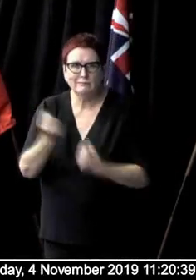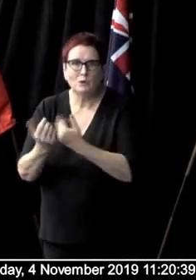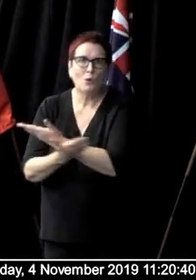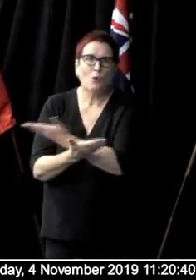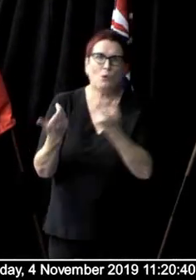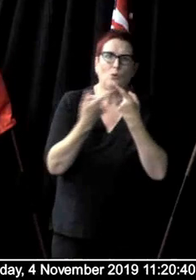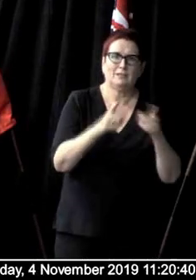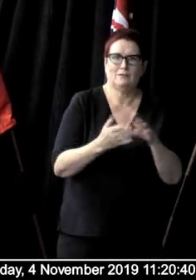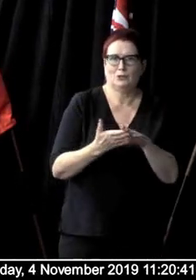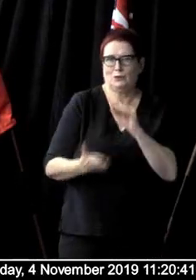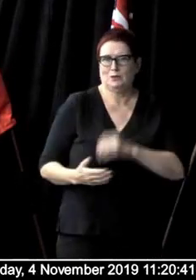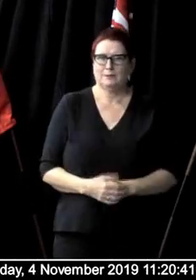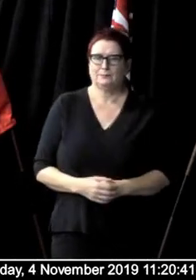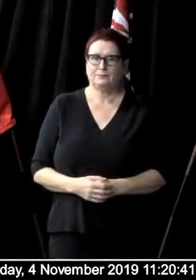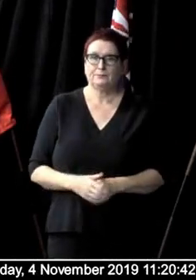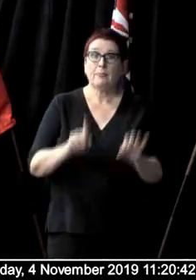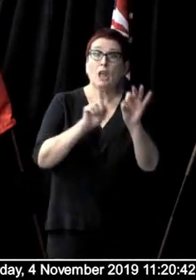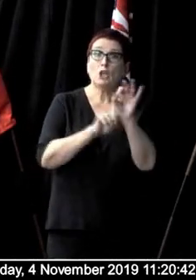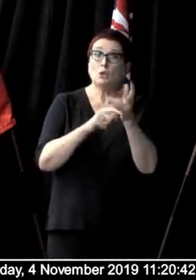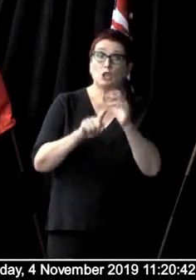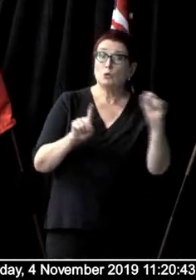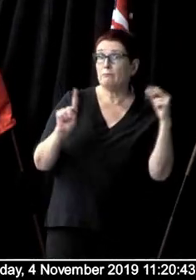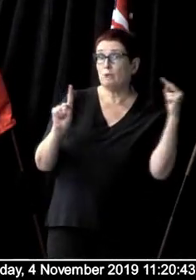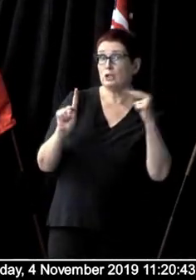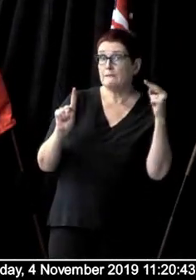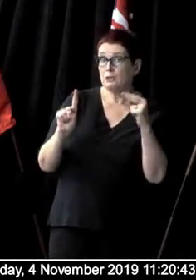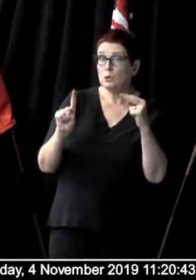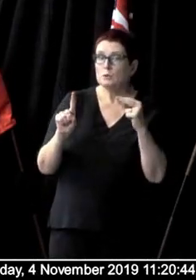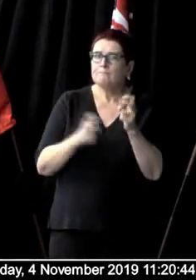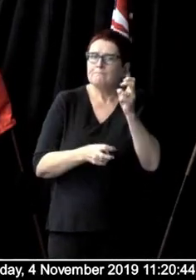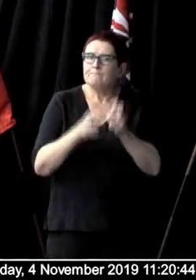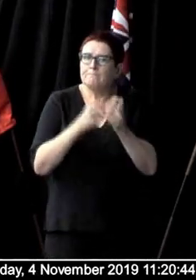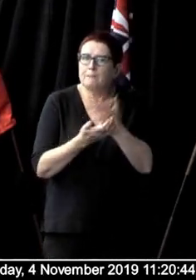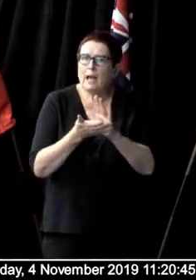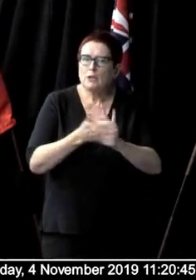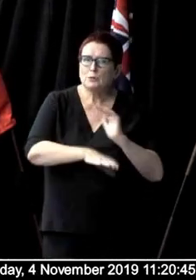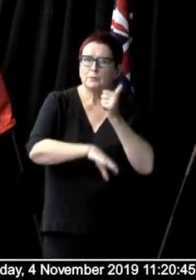And from QTU’s perspective, the issues that arise with the implementation of Education